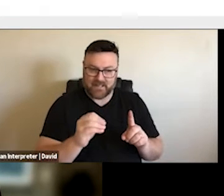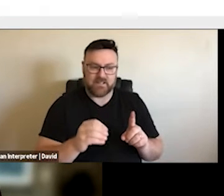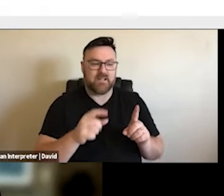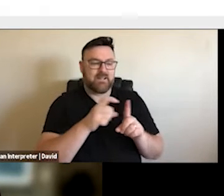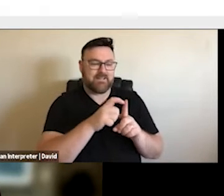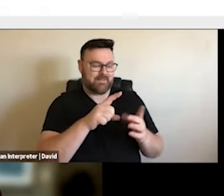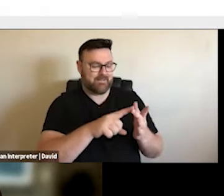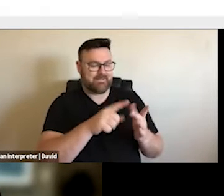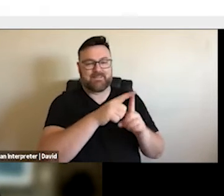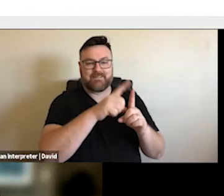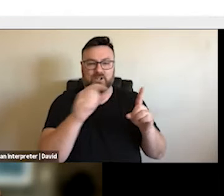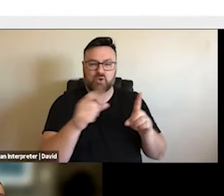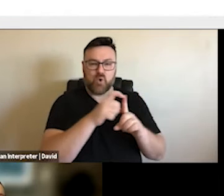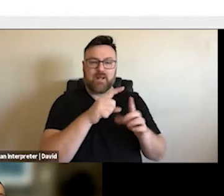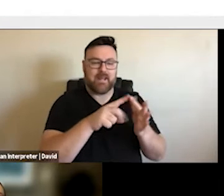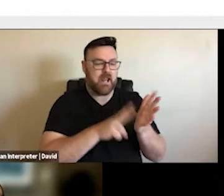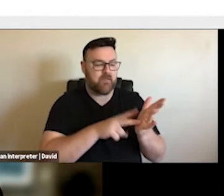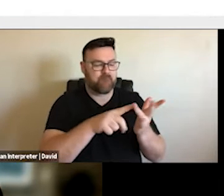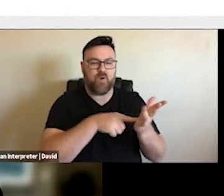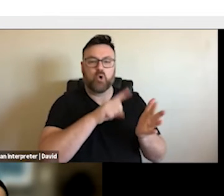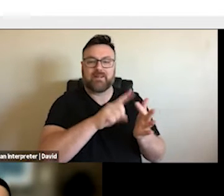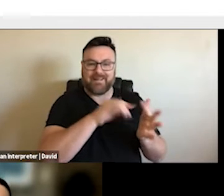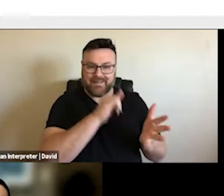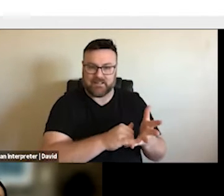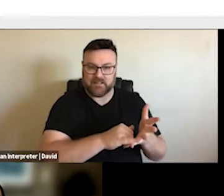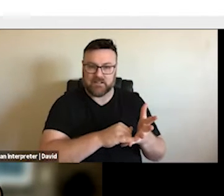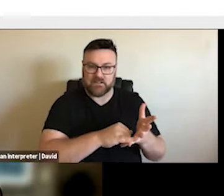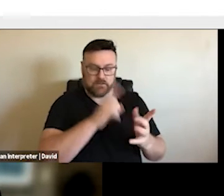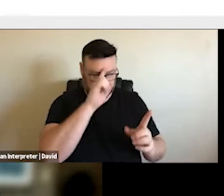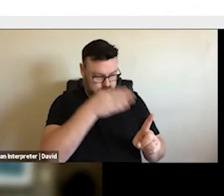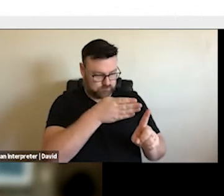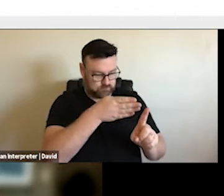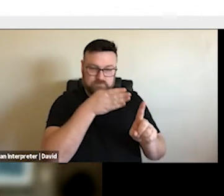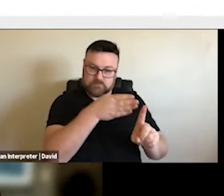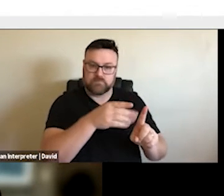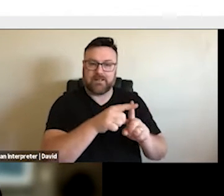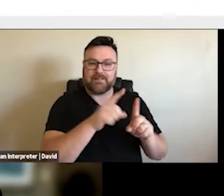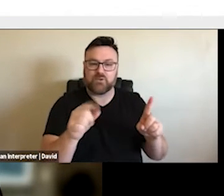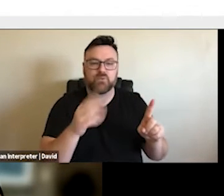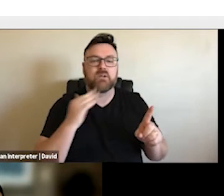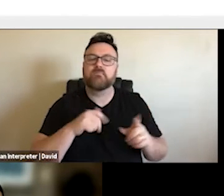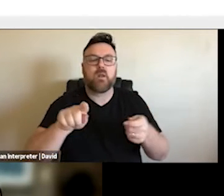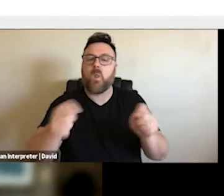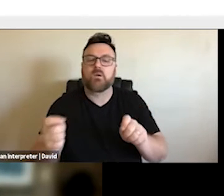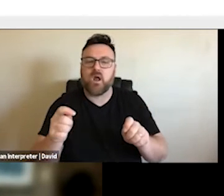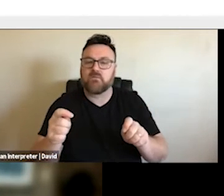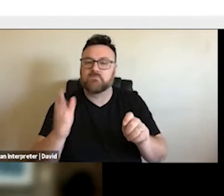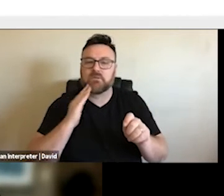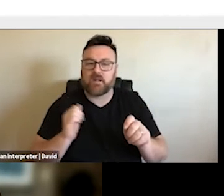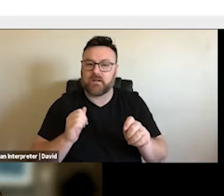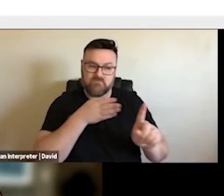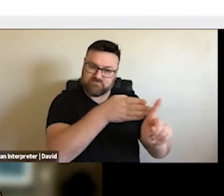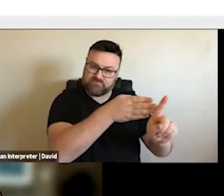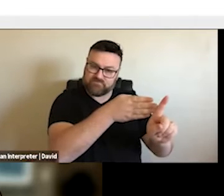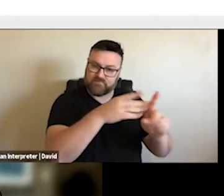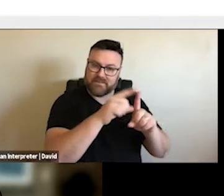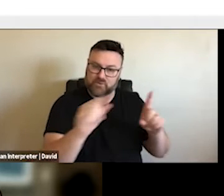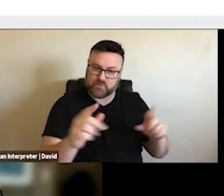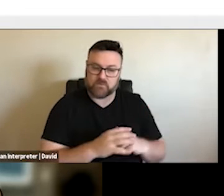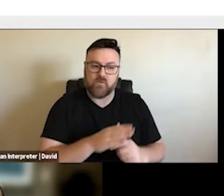We say digital place a substantial part in their lives even when not in digital theater